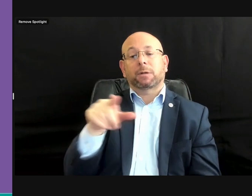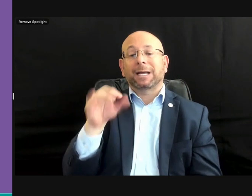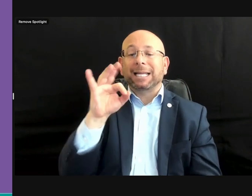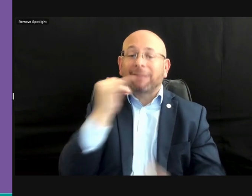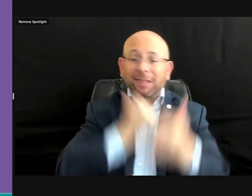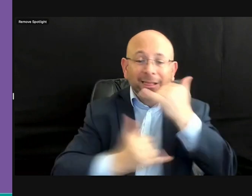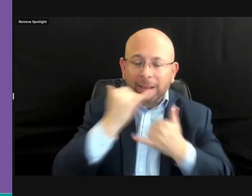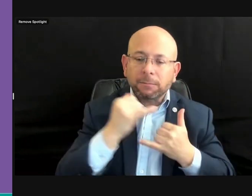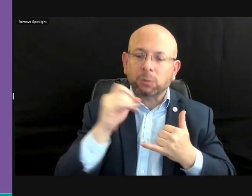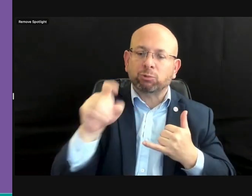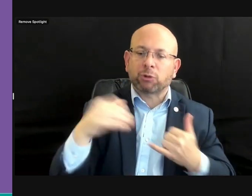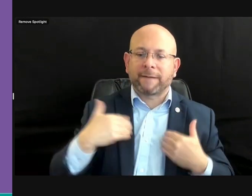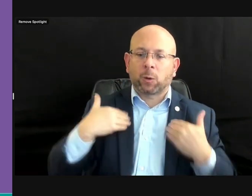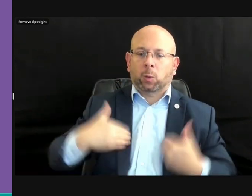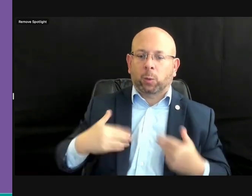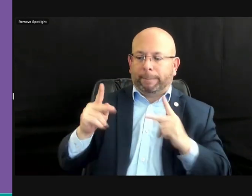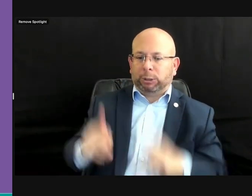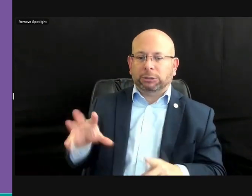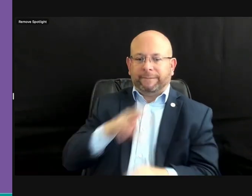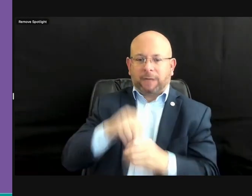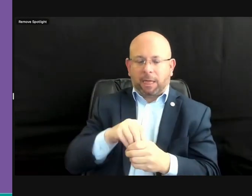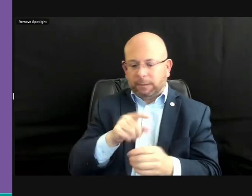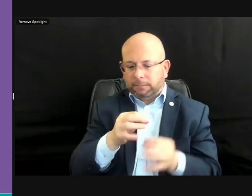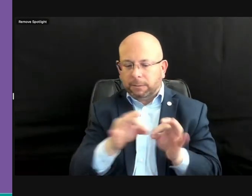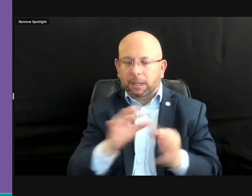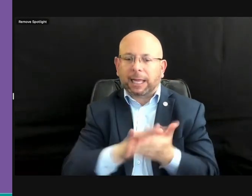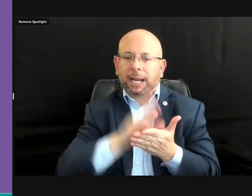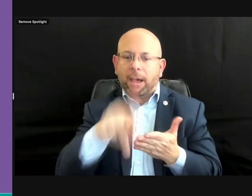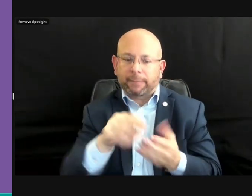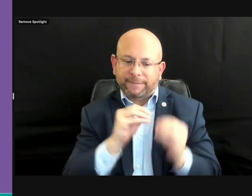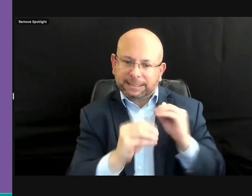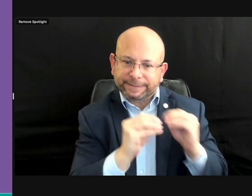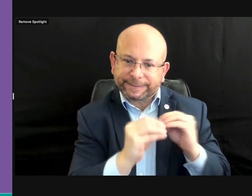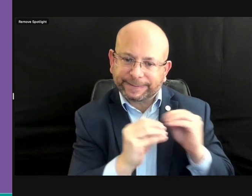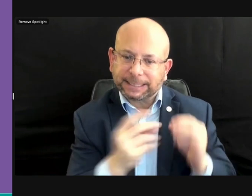In my perspective, if ASR is used, errors will be made.